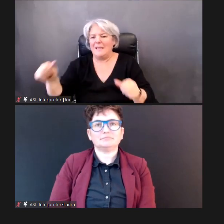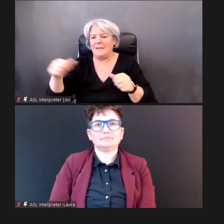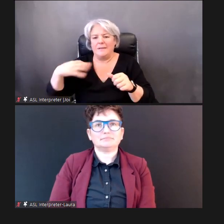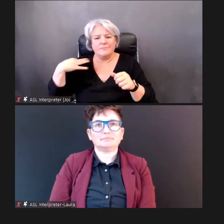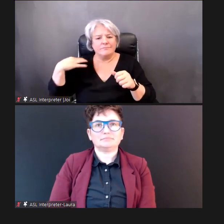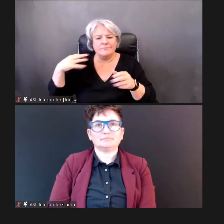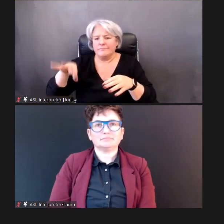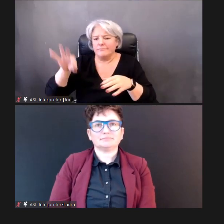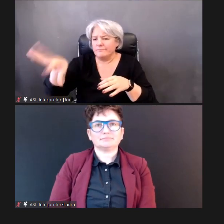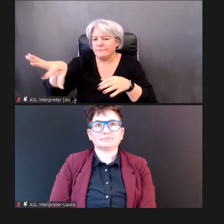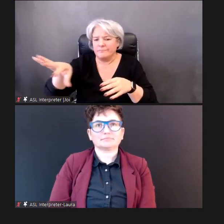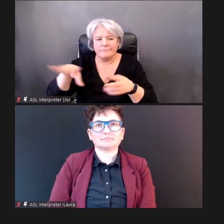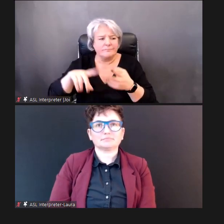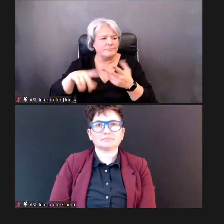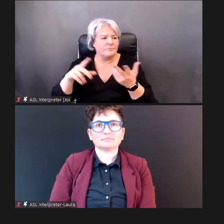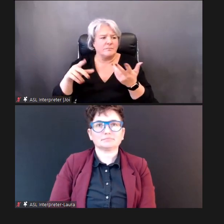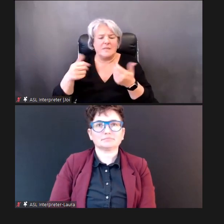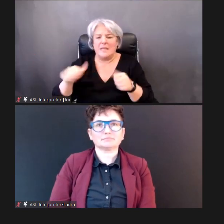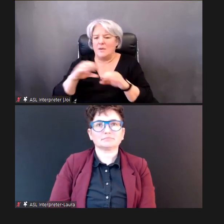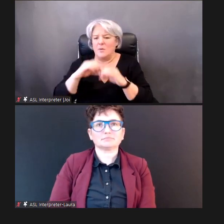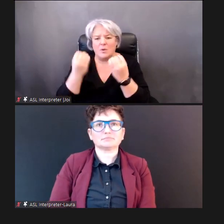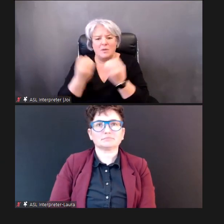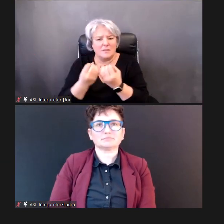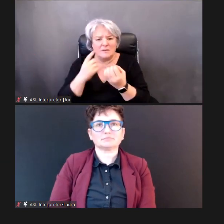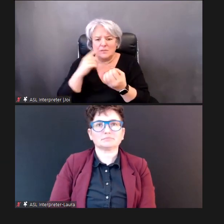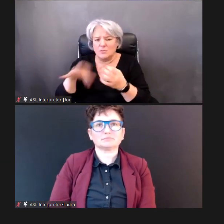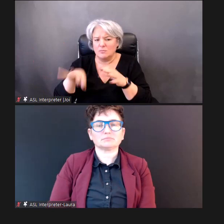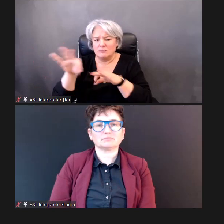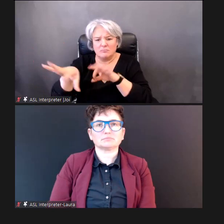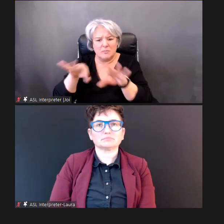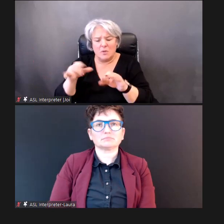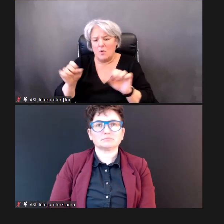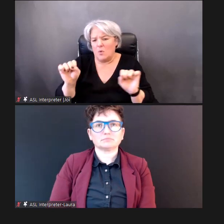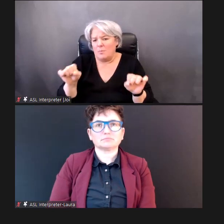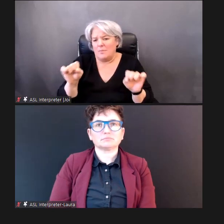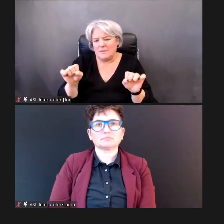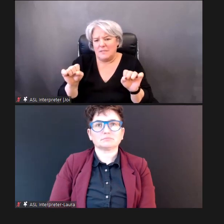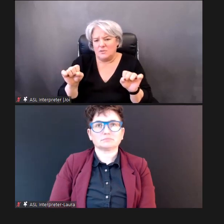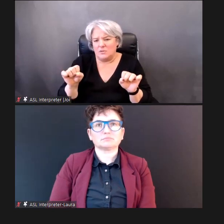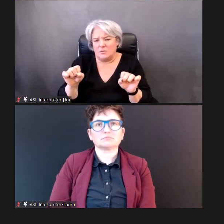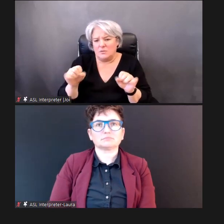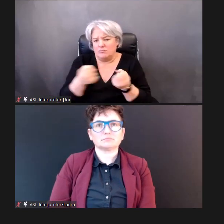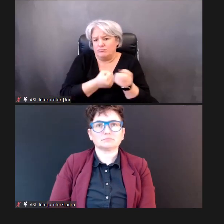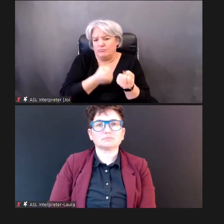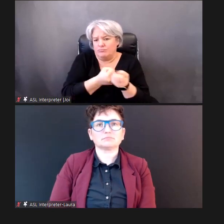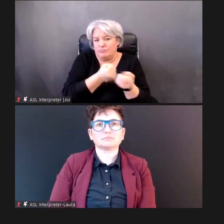um charitable organization or a